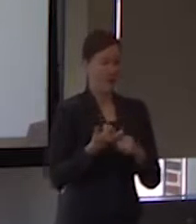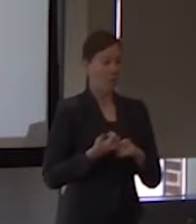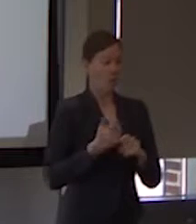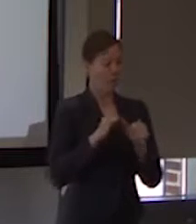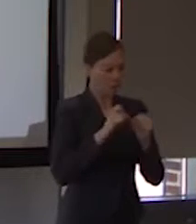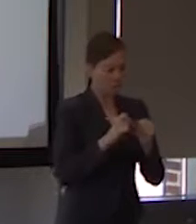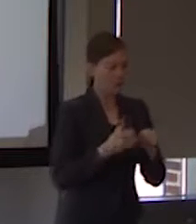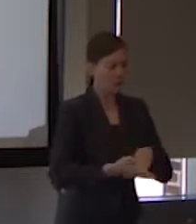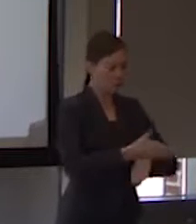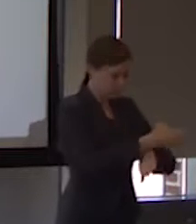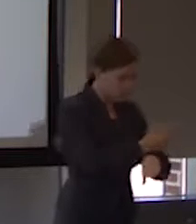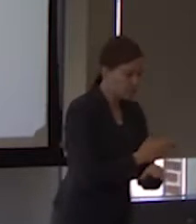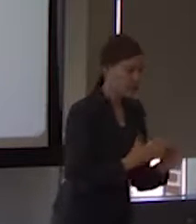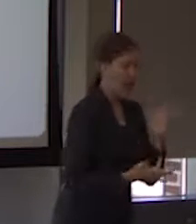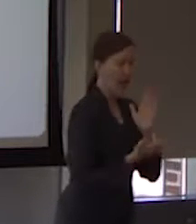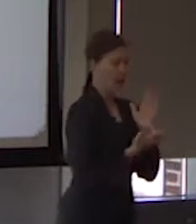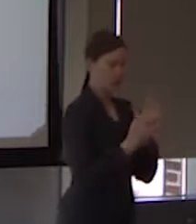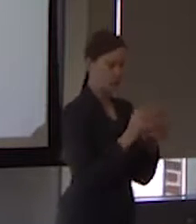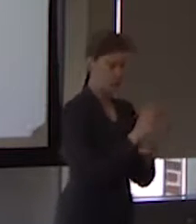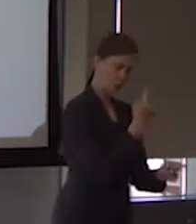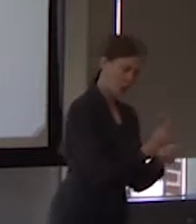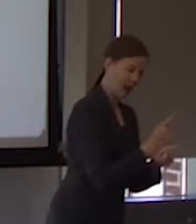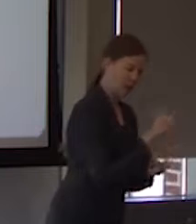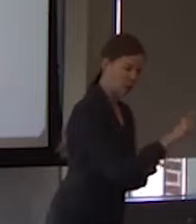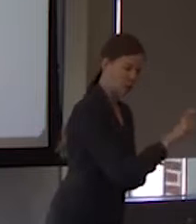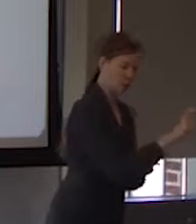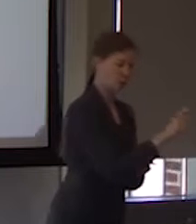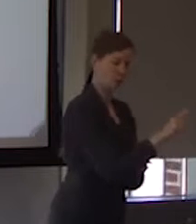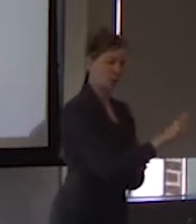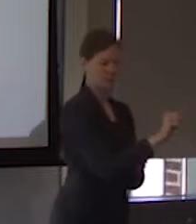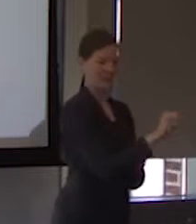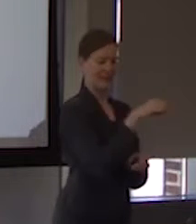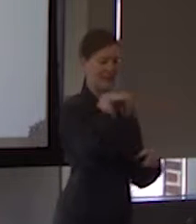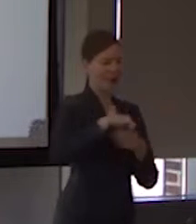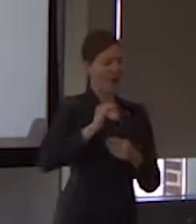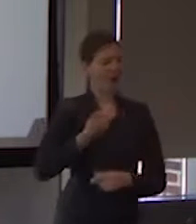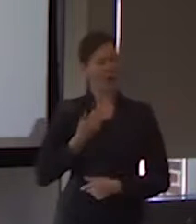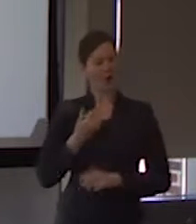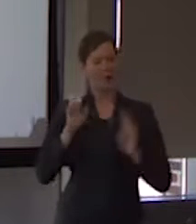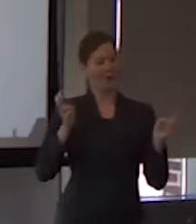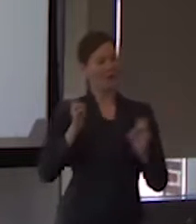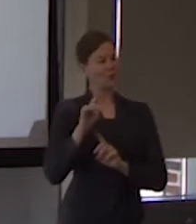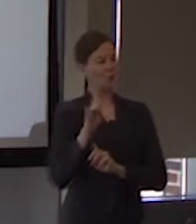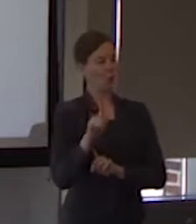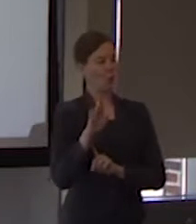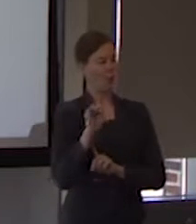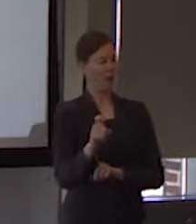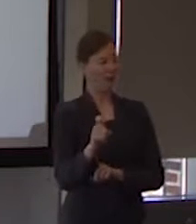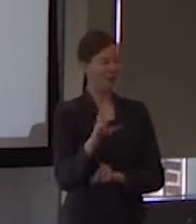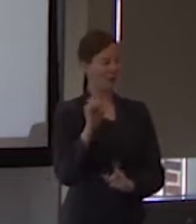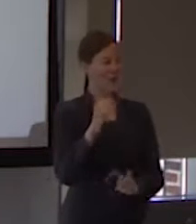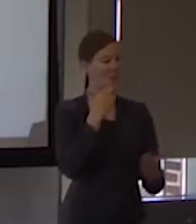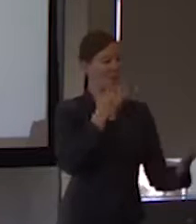my community needs the right tools in our toolboxes. So, thank you for your patience, and your kind attention.